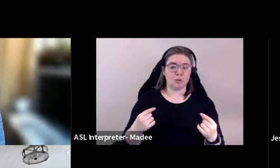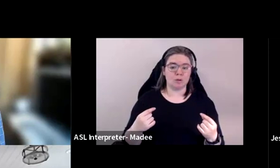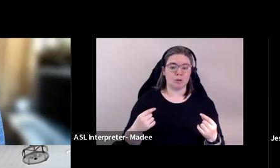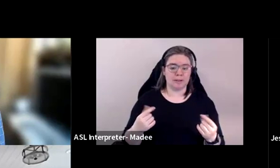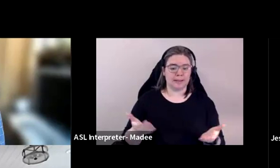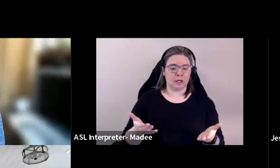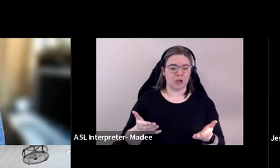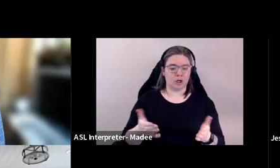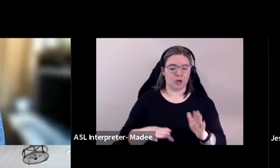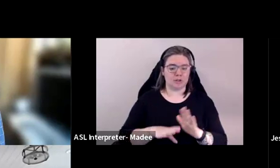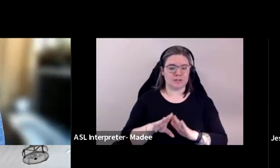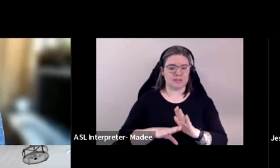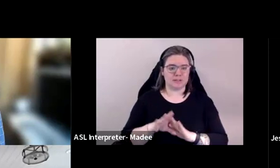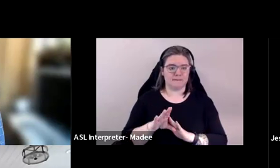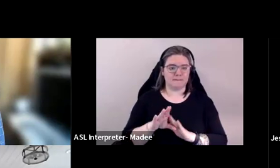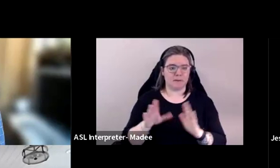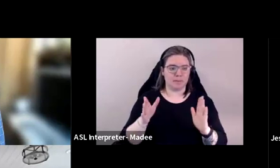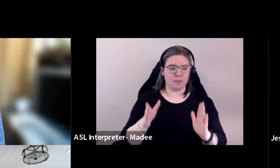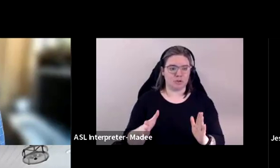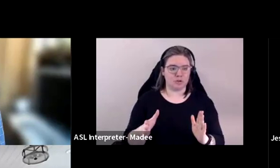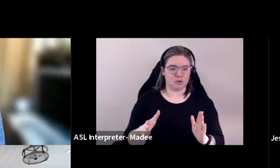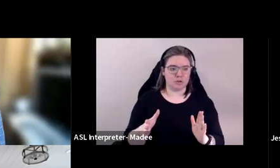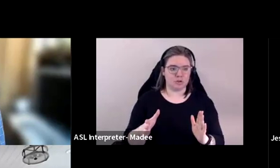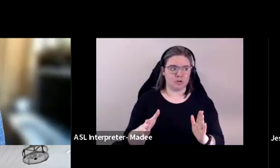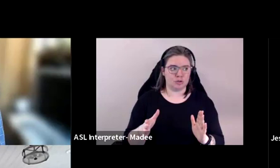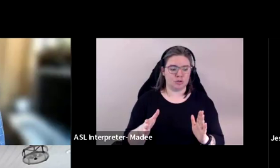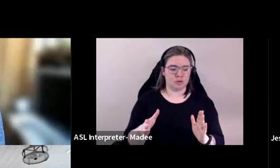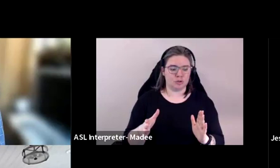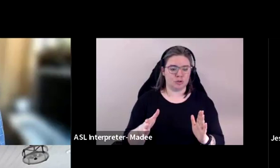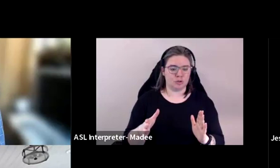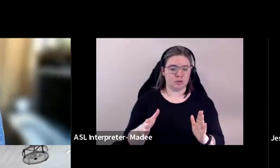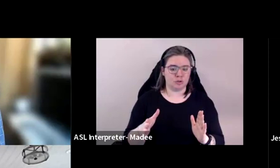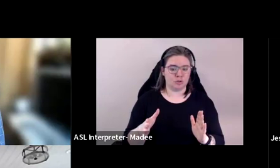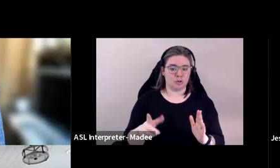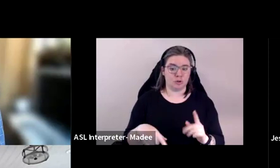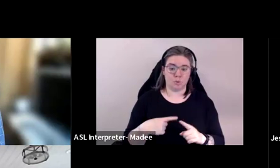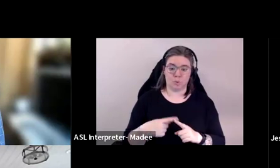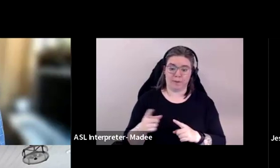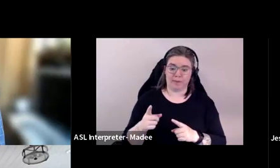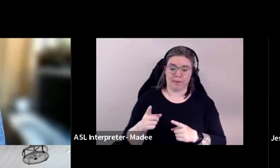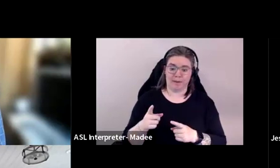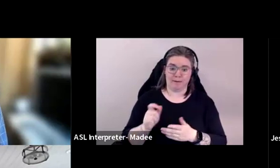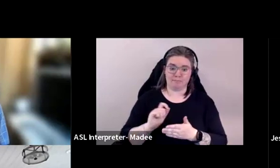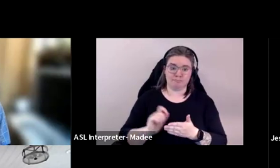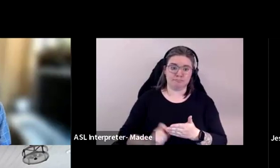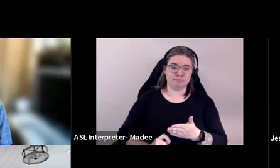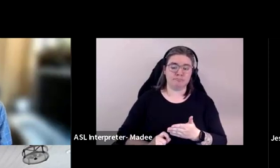portable housing to when they have site plans going through the the local zoning process